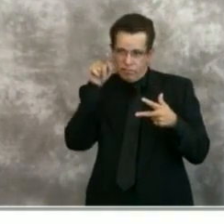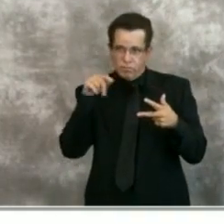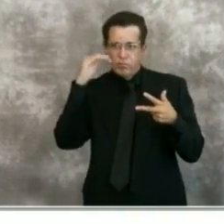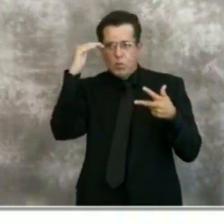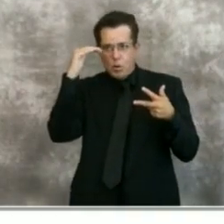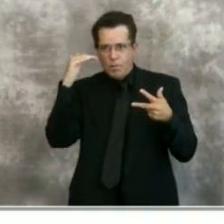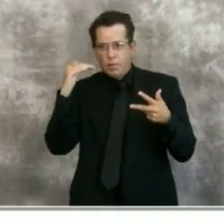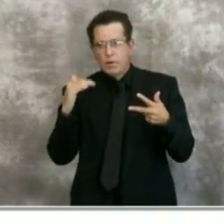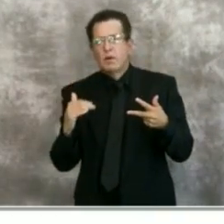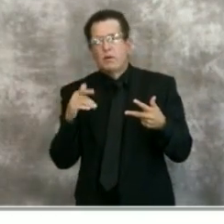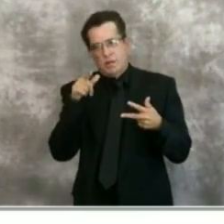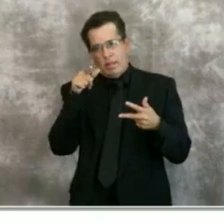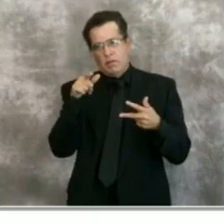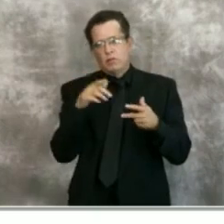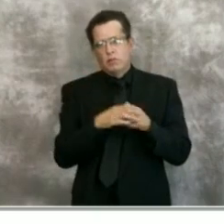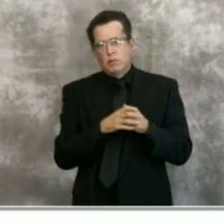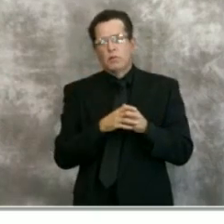7 DAYS WHICH THE SECOND